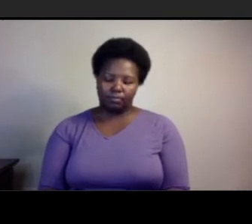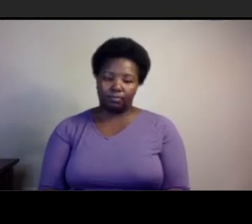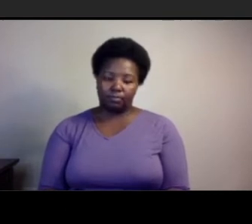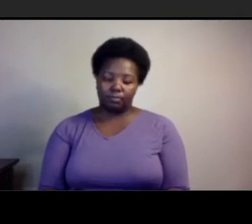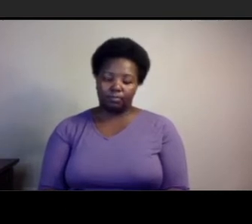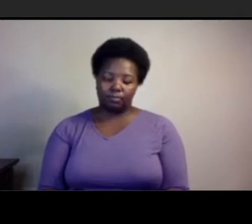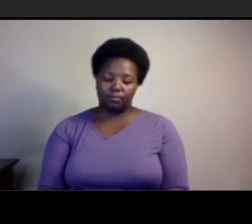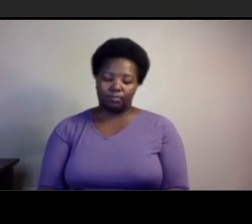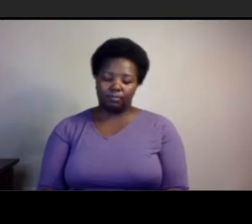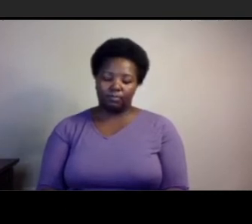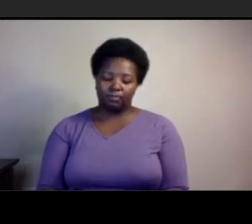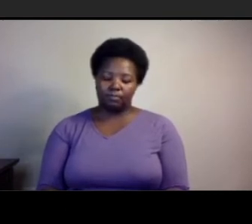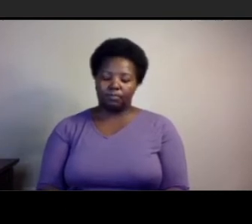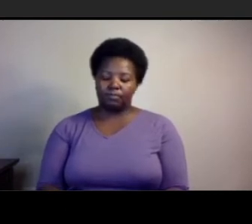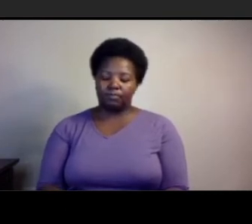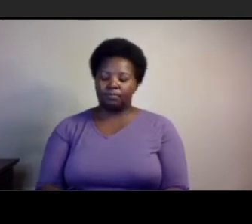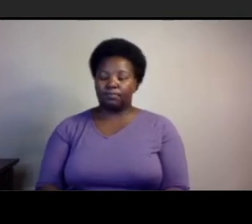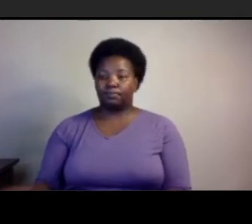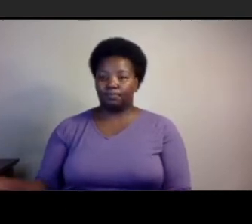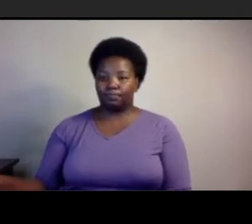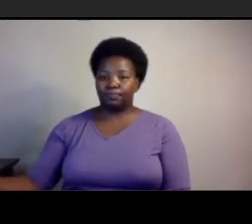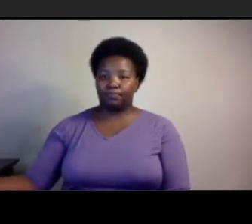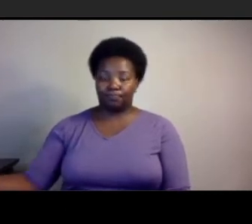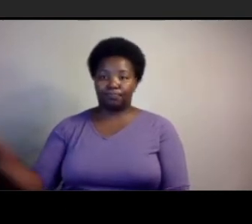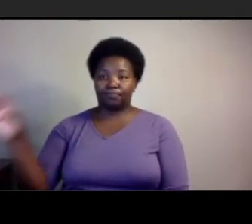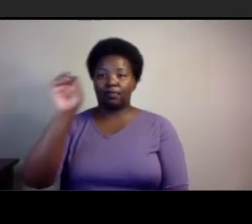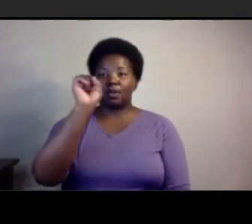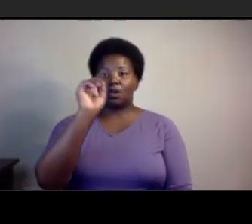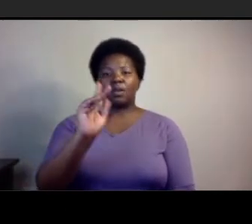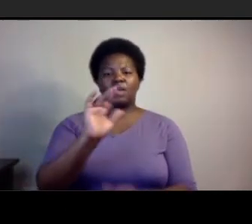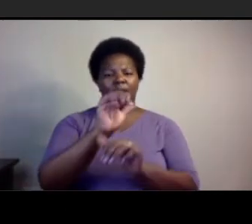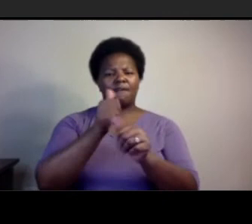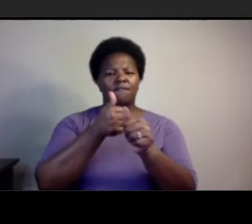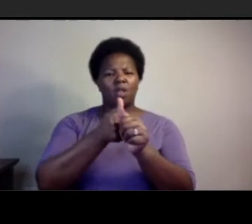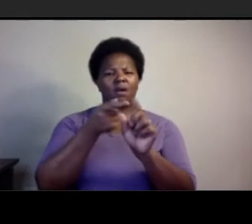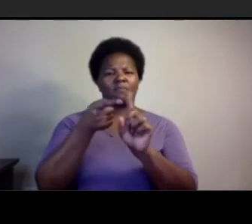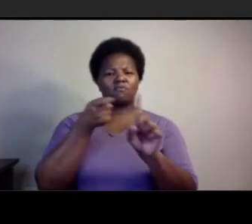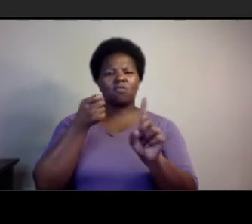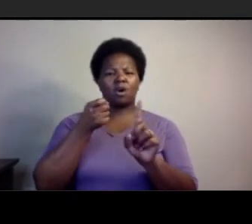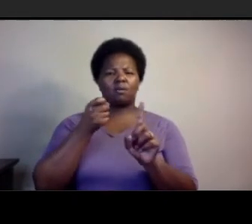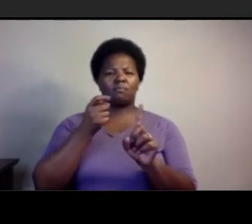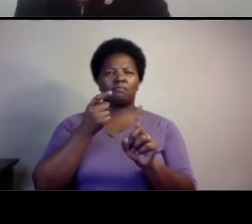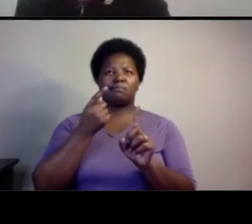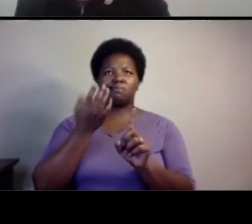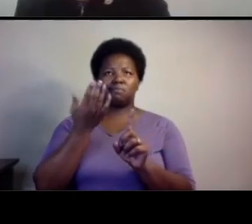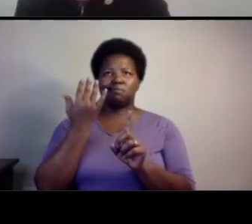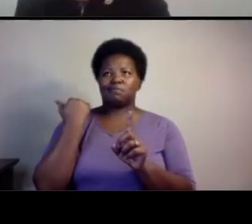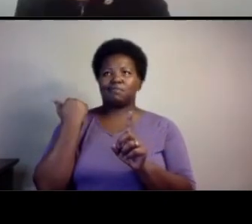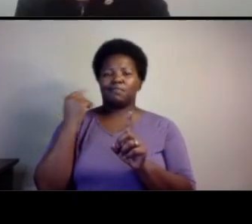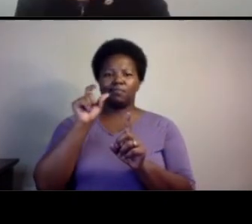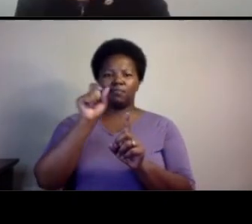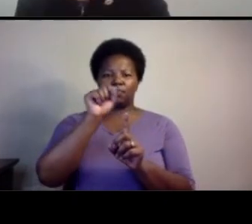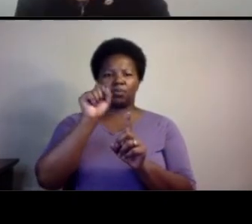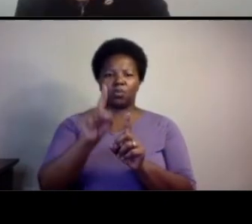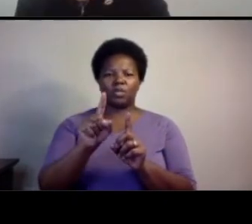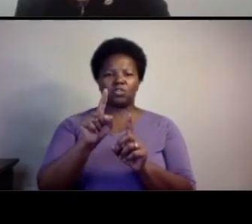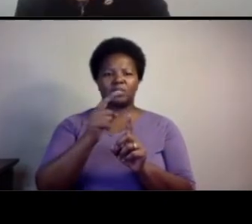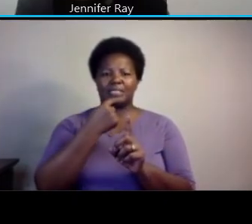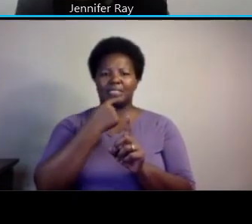all right this is a follow-up from a previous question regarding the protected intersections